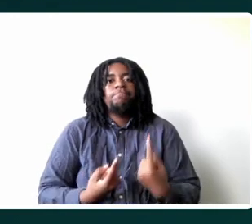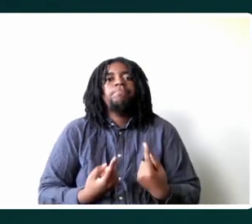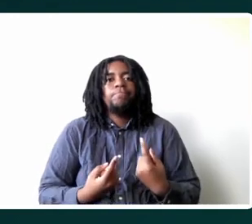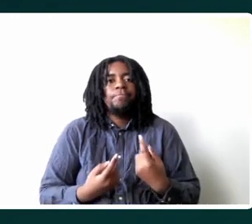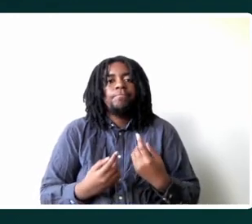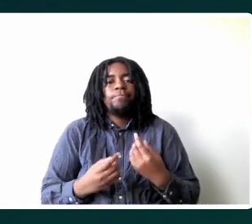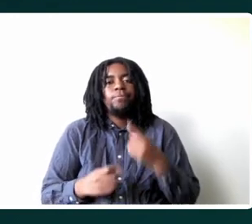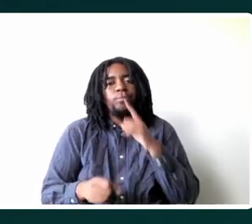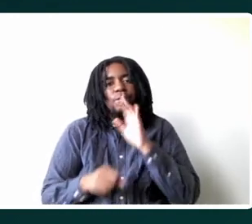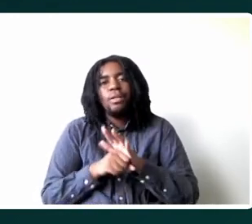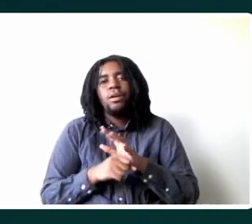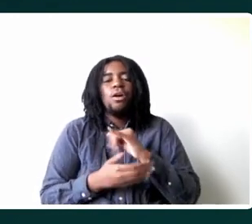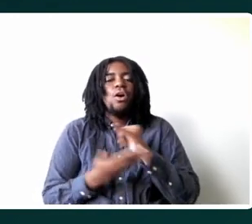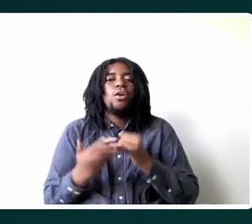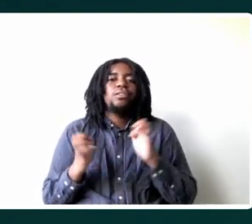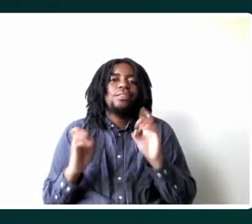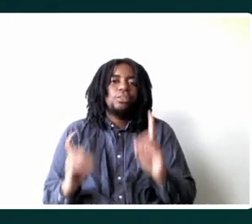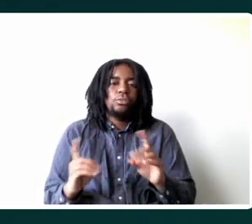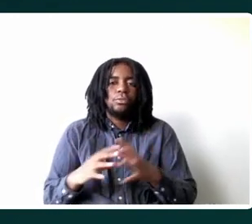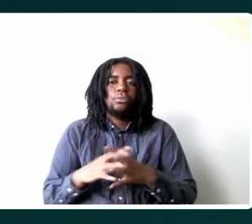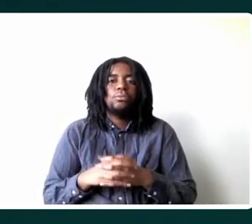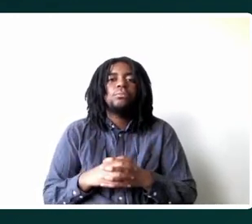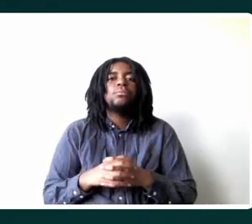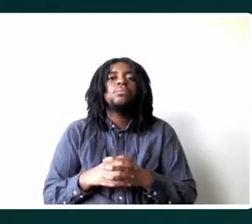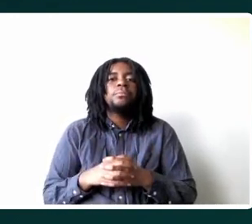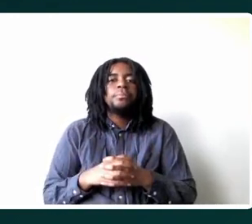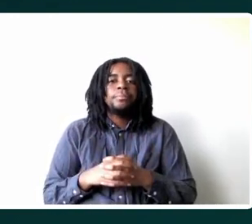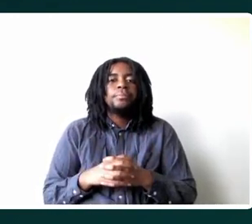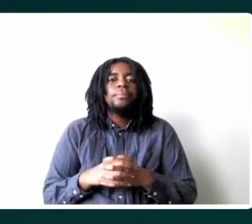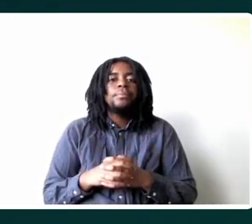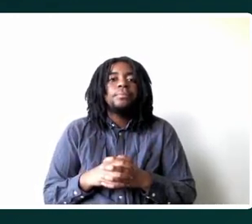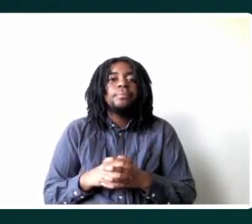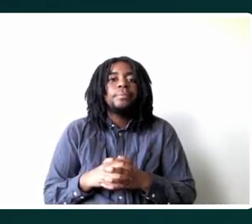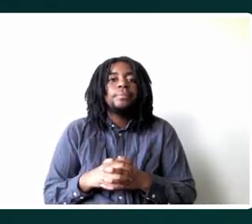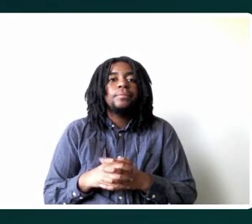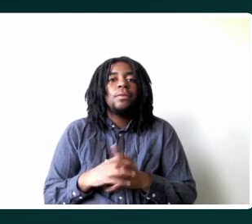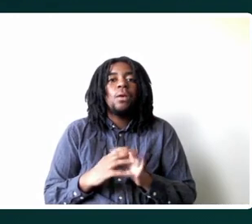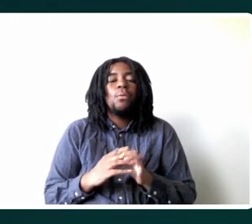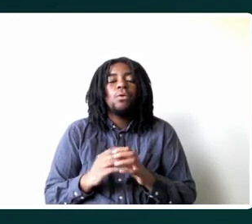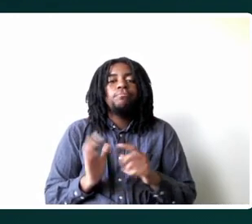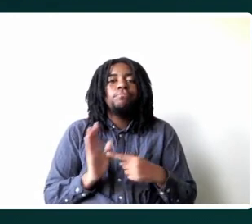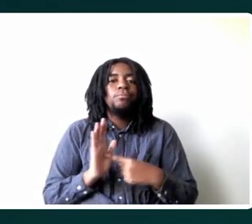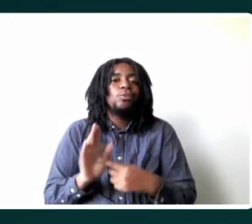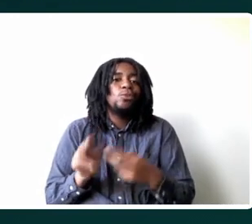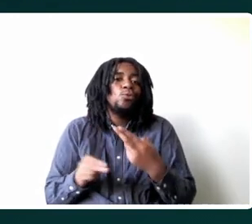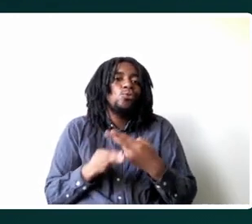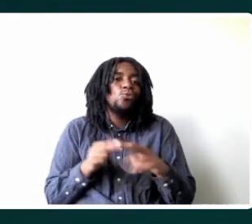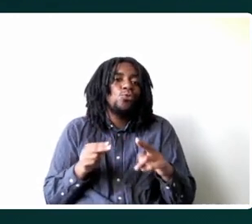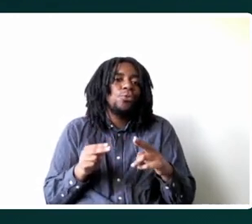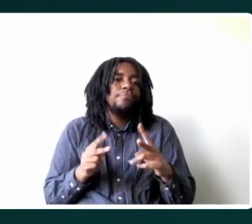So, here I'll share a short clip from the film that we produced for the Howard